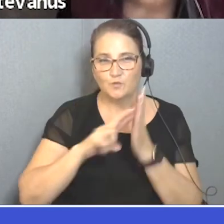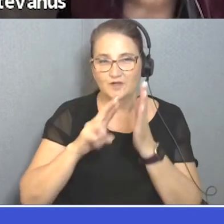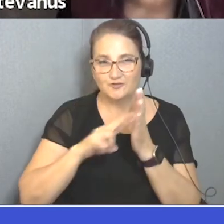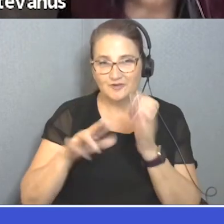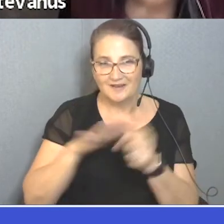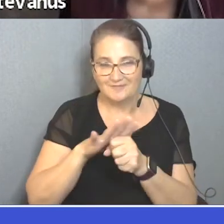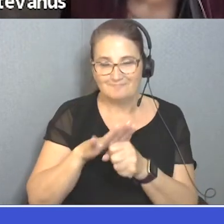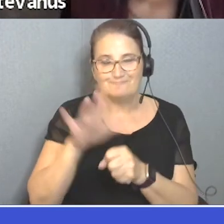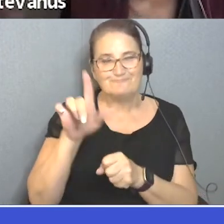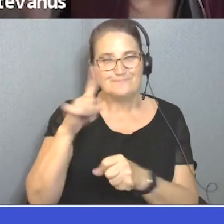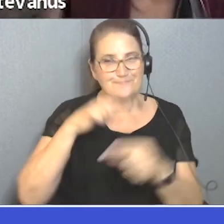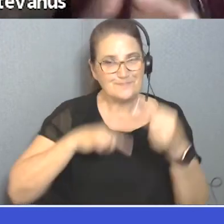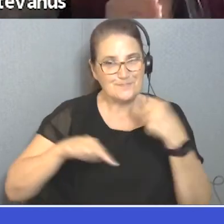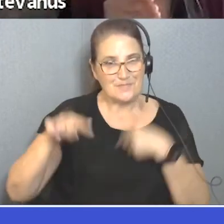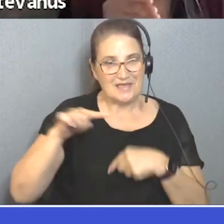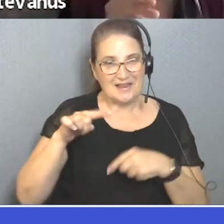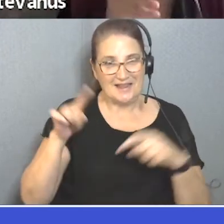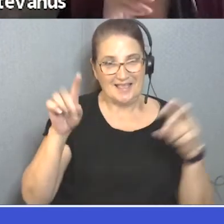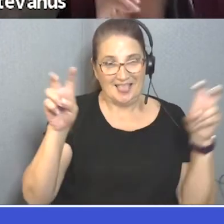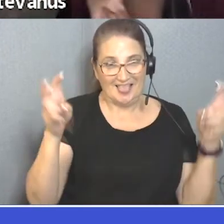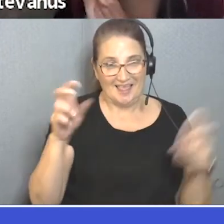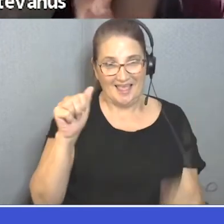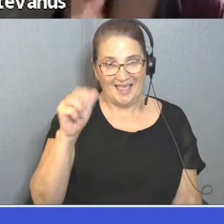areas that could provide inspiration. Now, hold up.